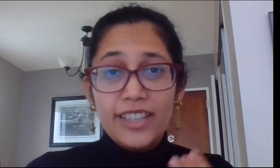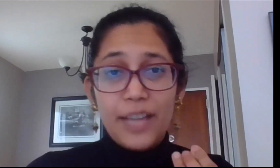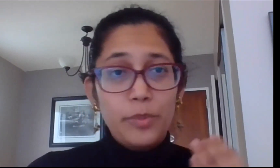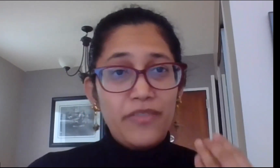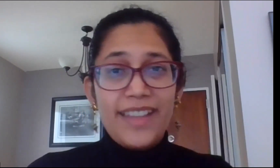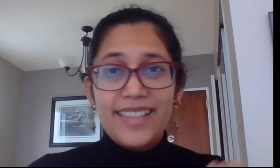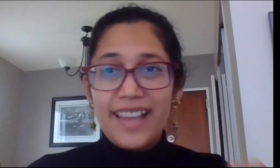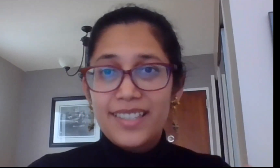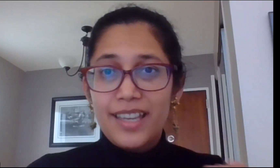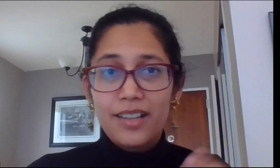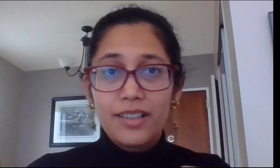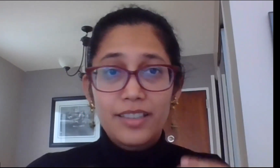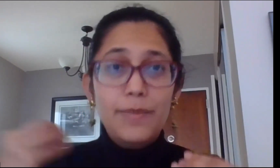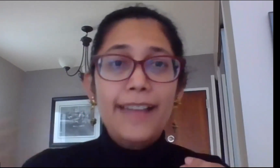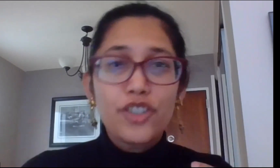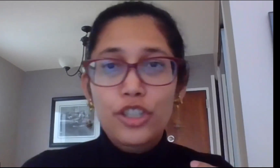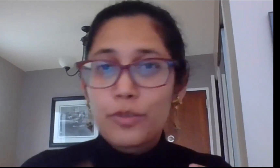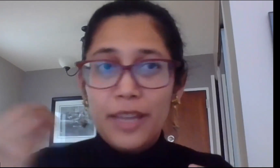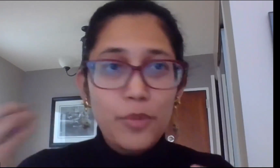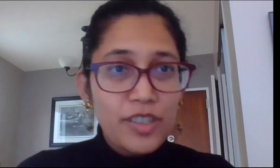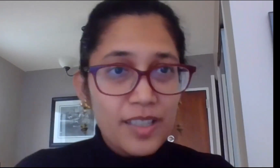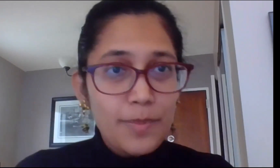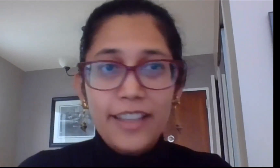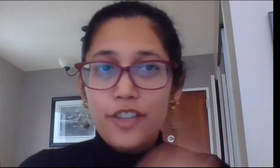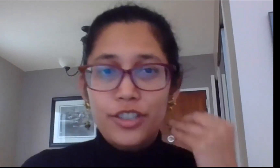That would be fantastic. The Spanish group can post, and Spanish.